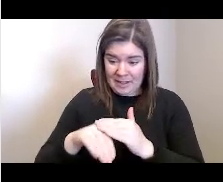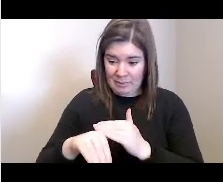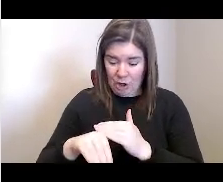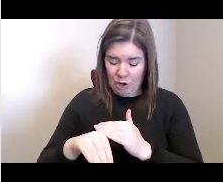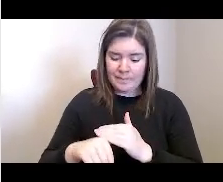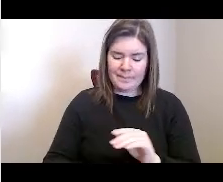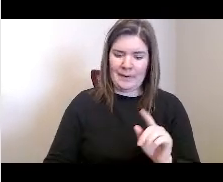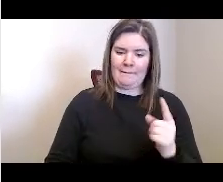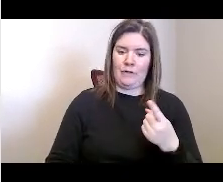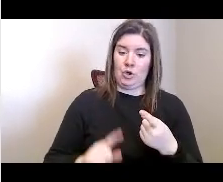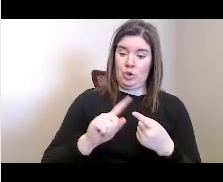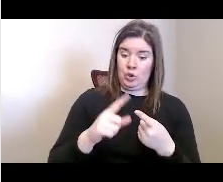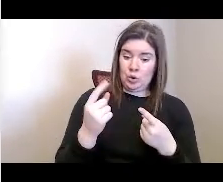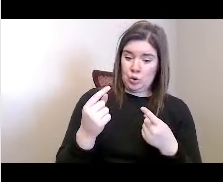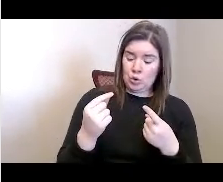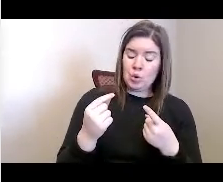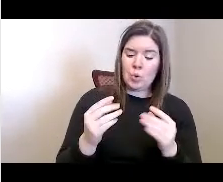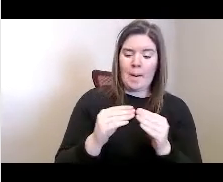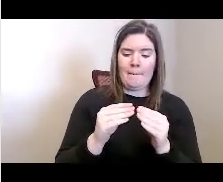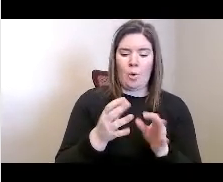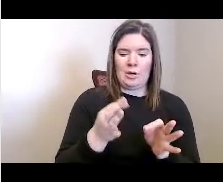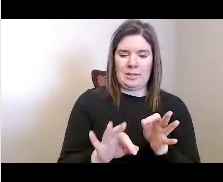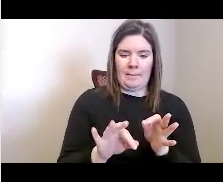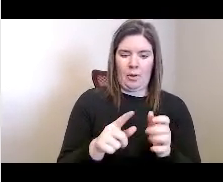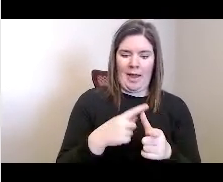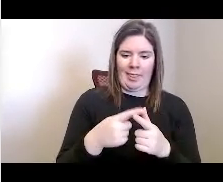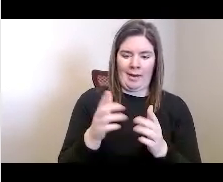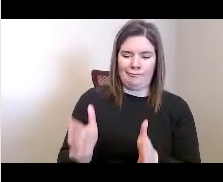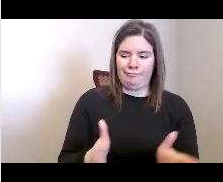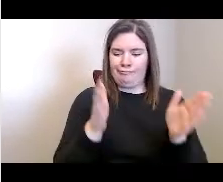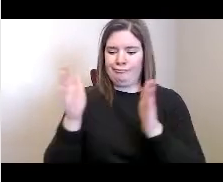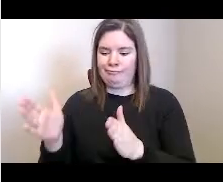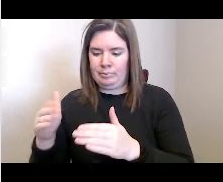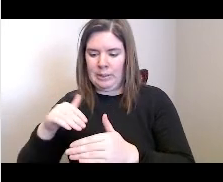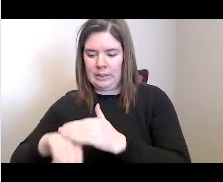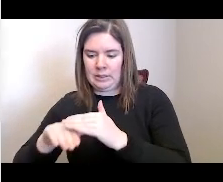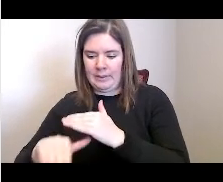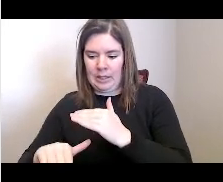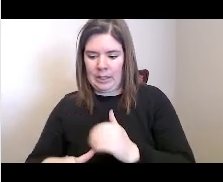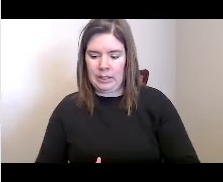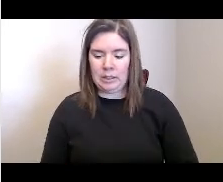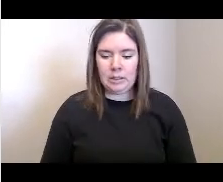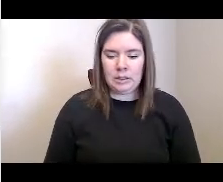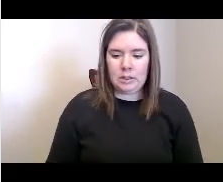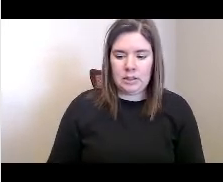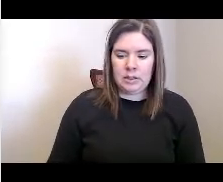simplicity of the slide is a good way to go because it's just going to make life easier.